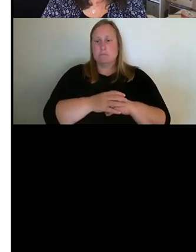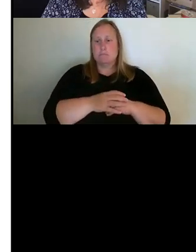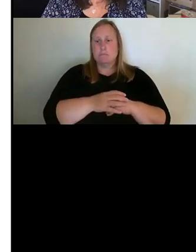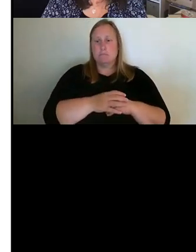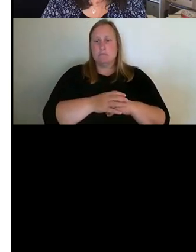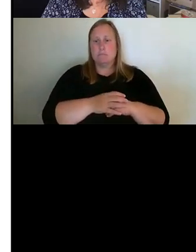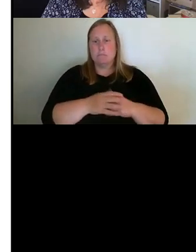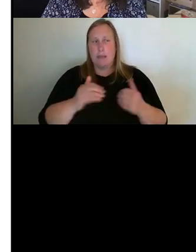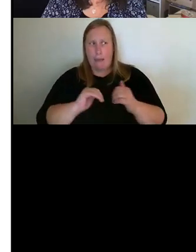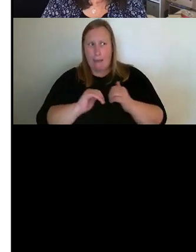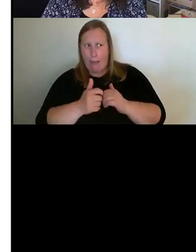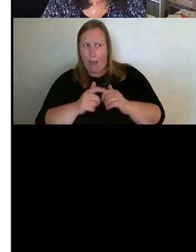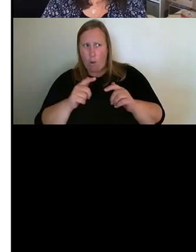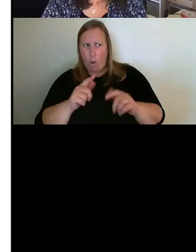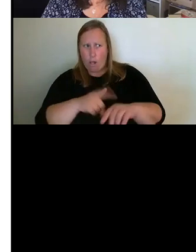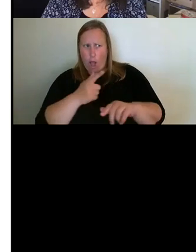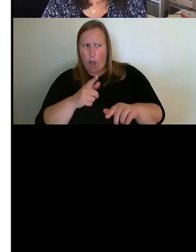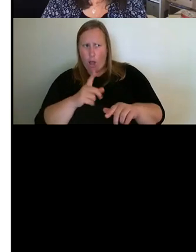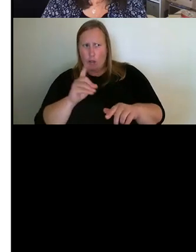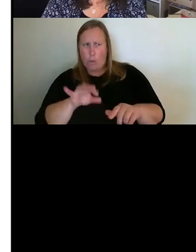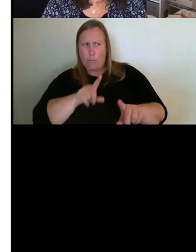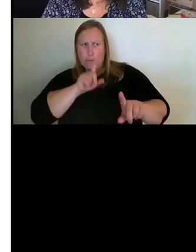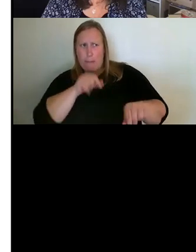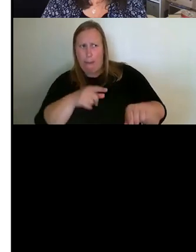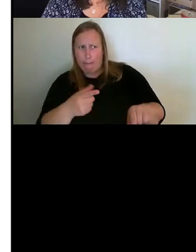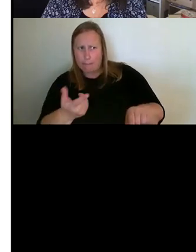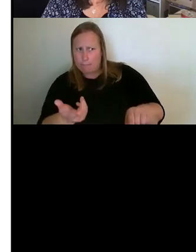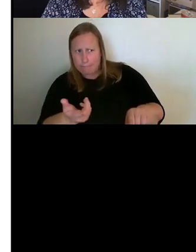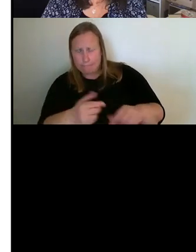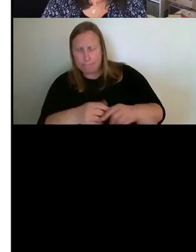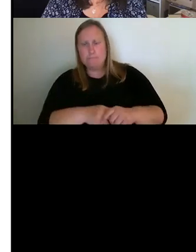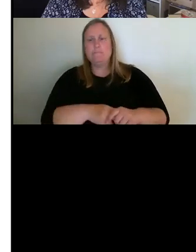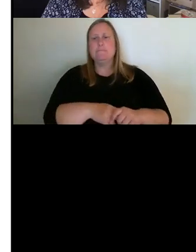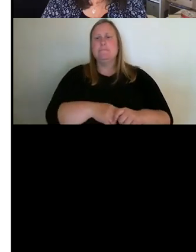expected to talk, right? Other people might be worried about is this